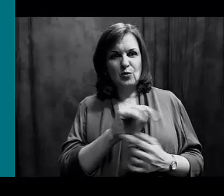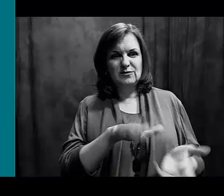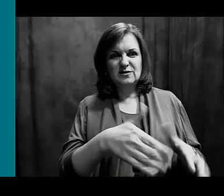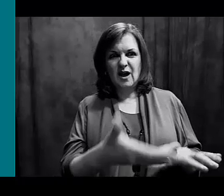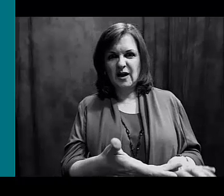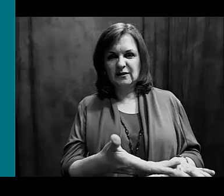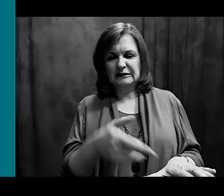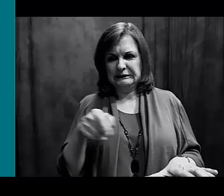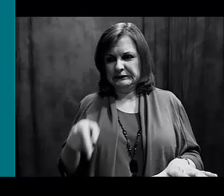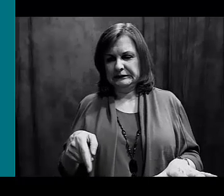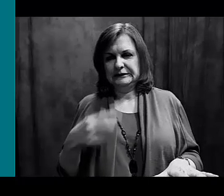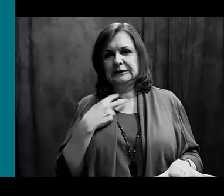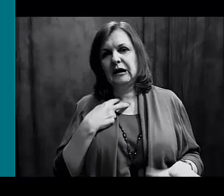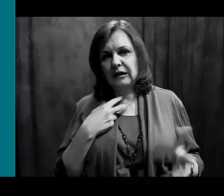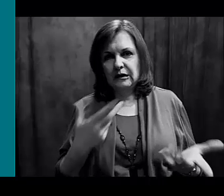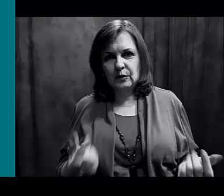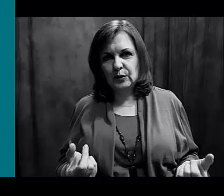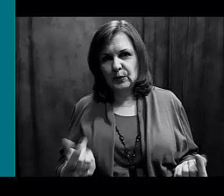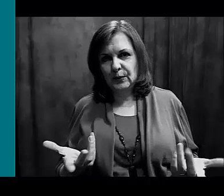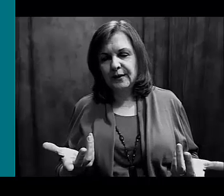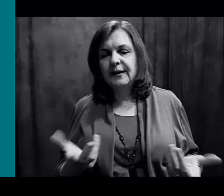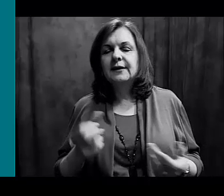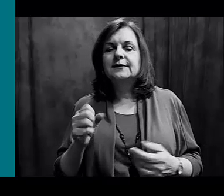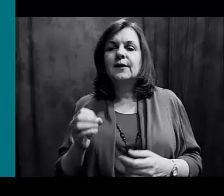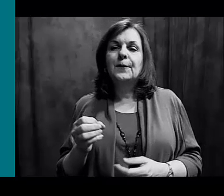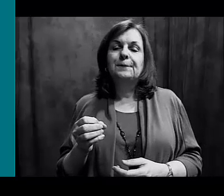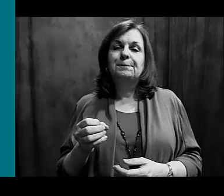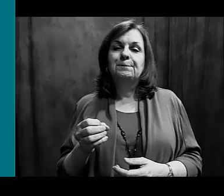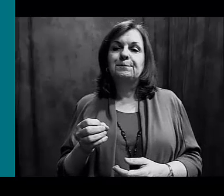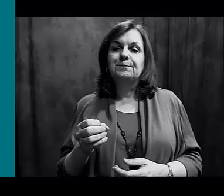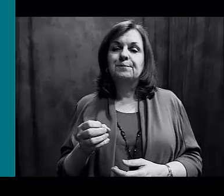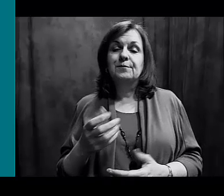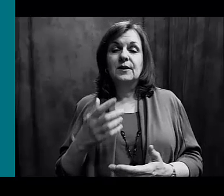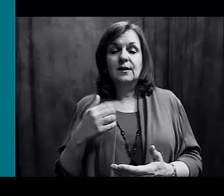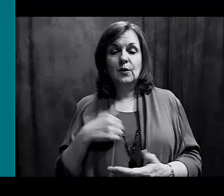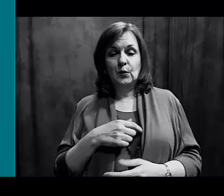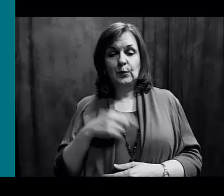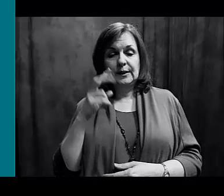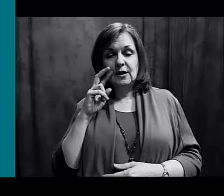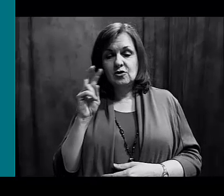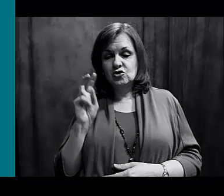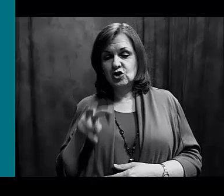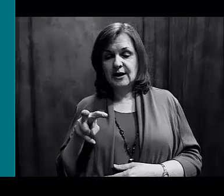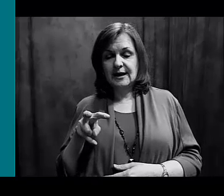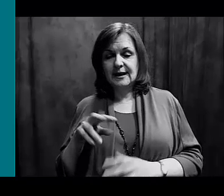then it's out of luck right?? so really what we look at is